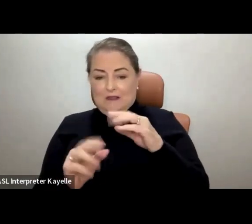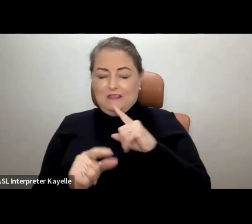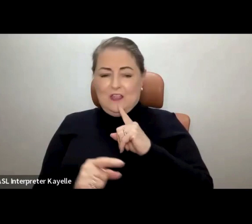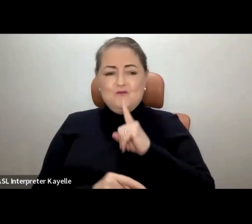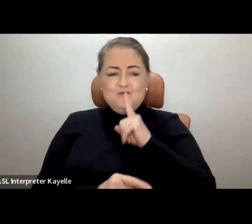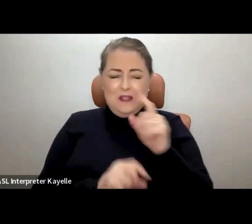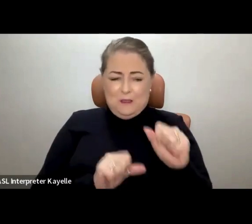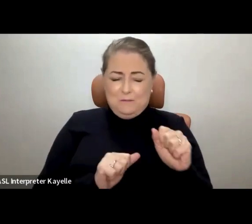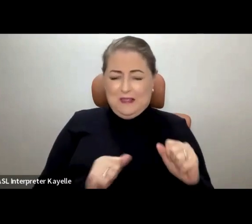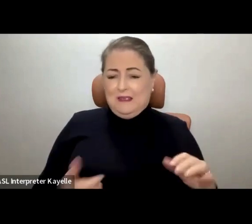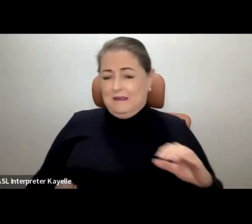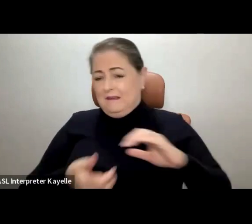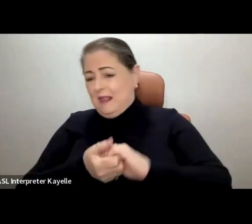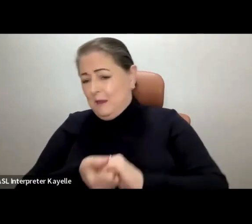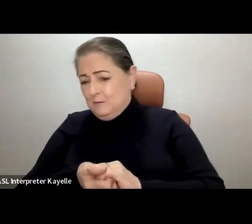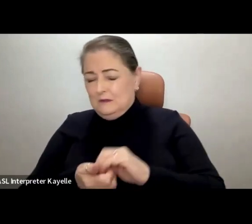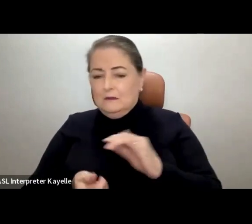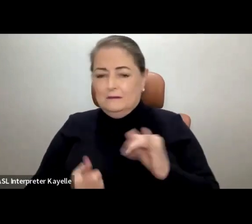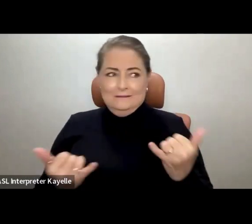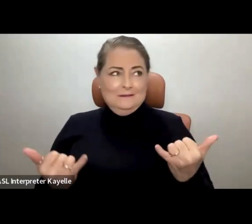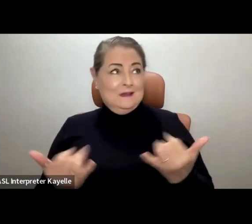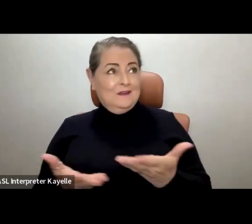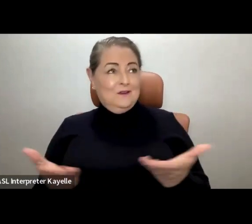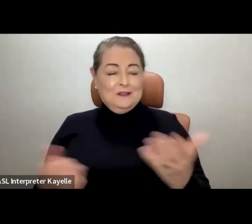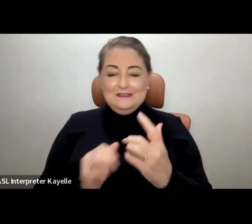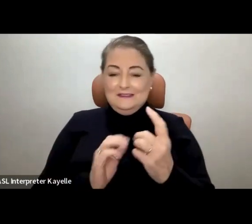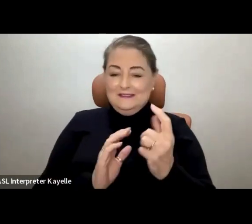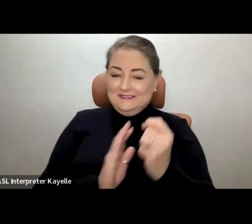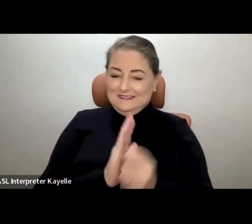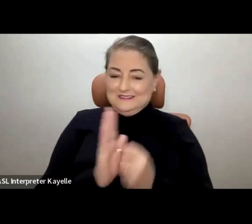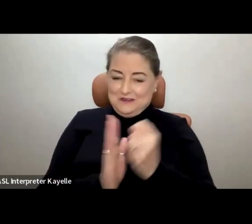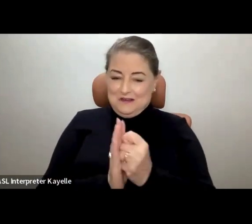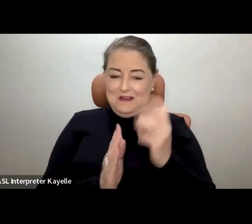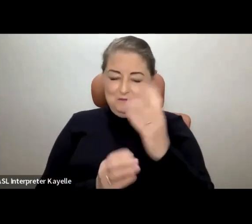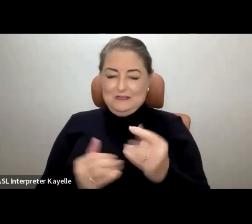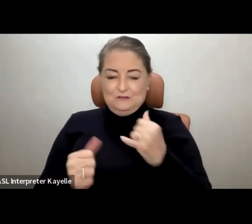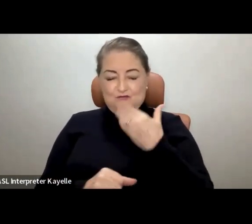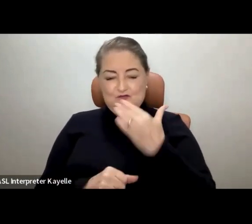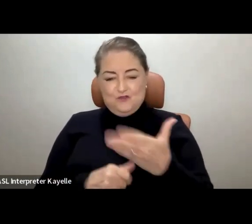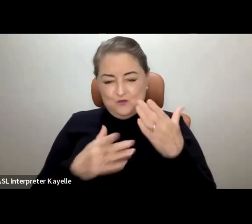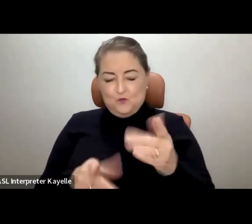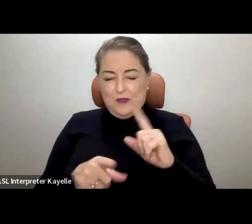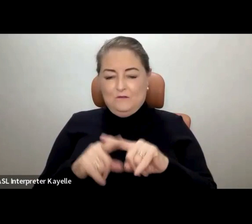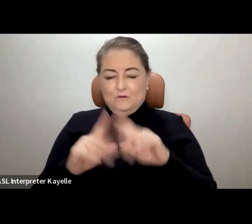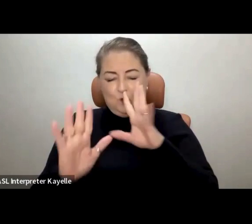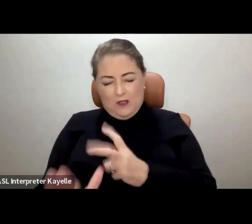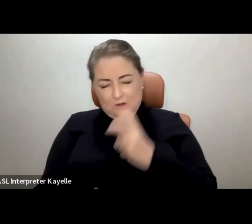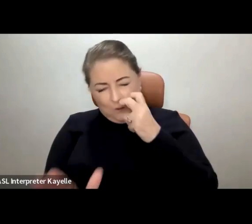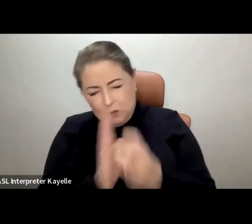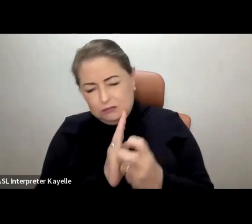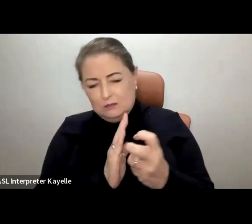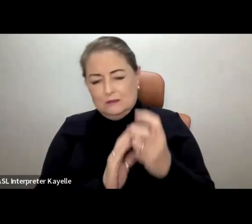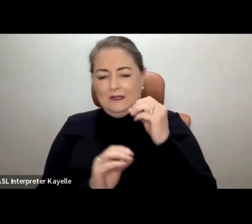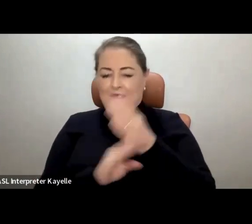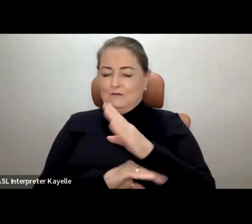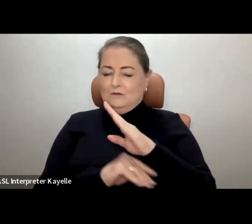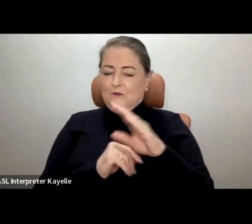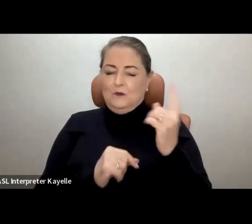thing as far as the timing like you know, and a good way to take a deeper dive after all these amazing sessions that you're